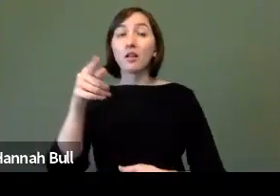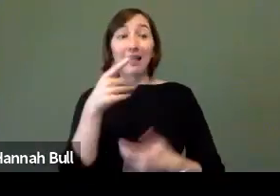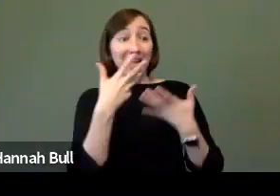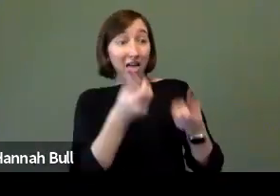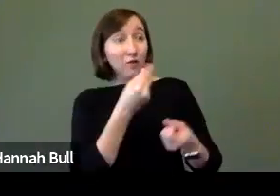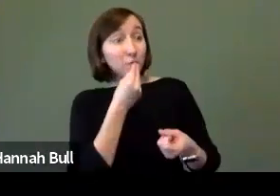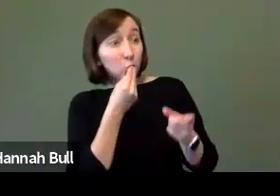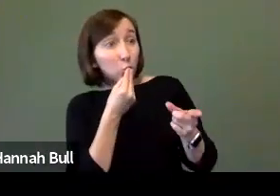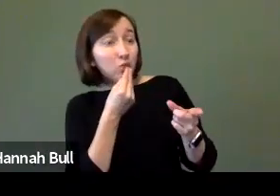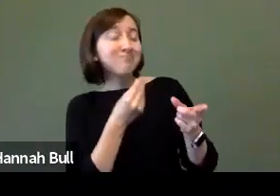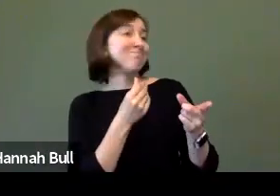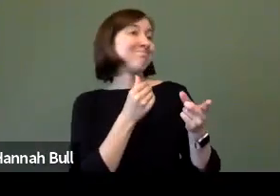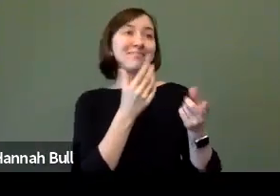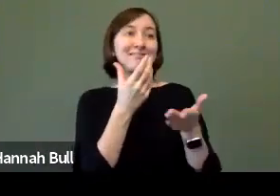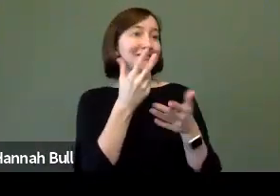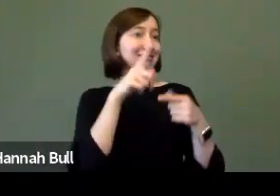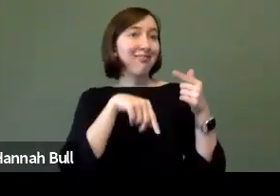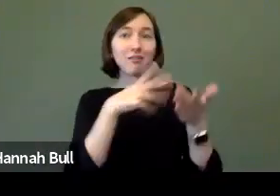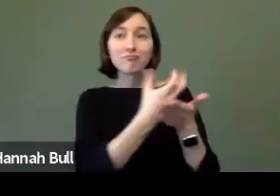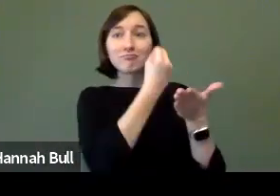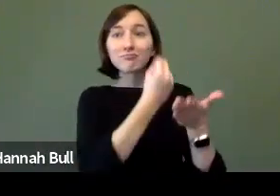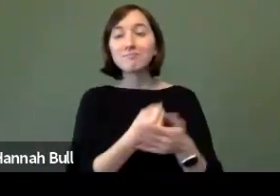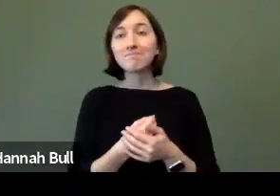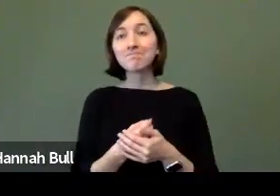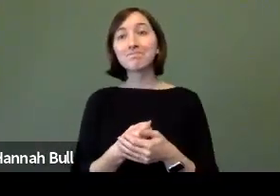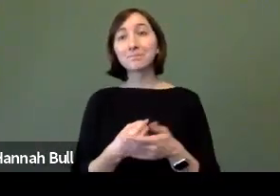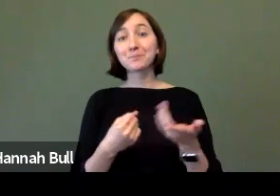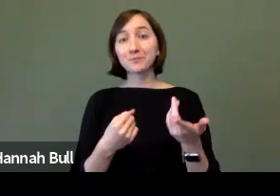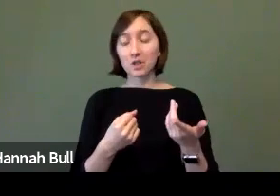Turning to working with other individuals with disabilities